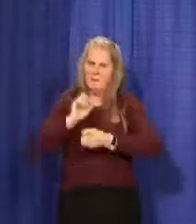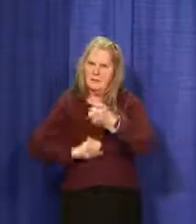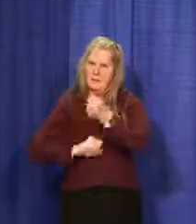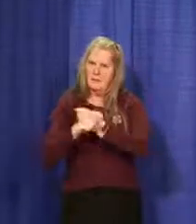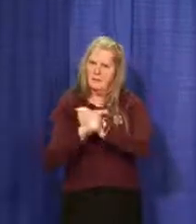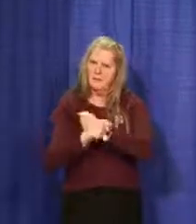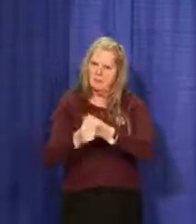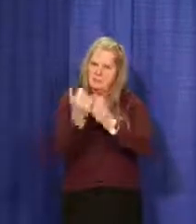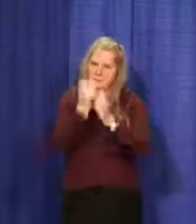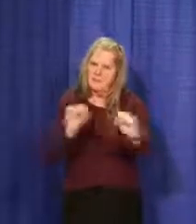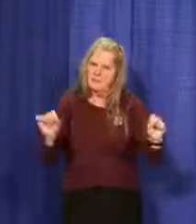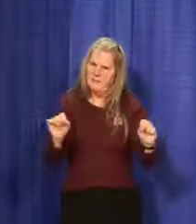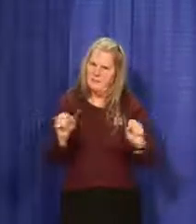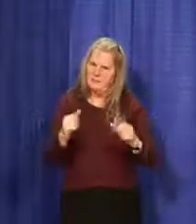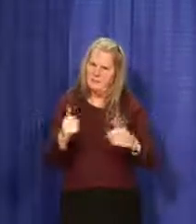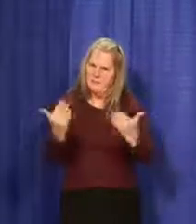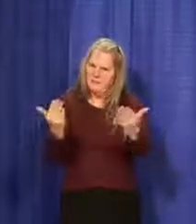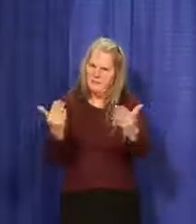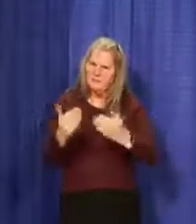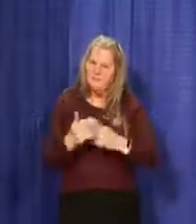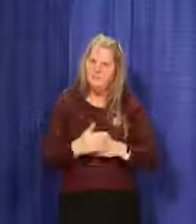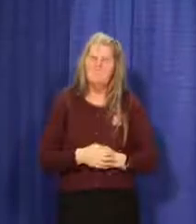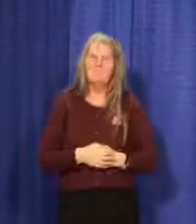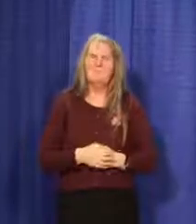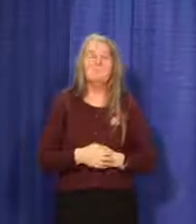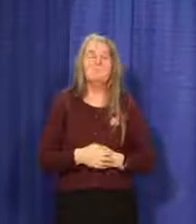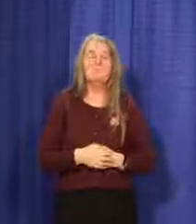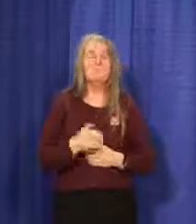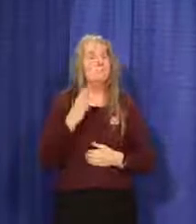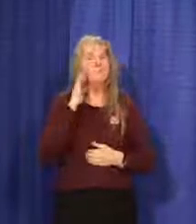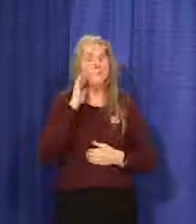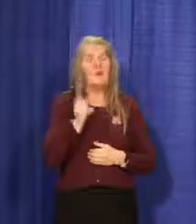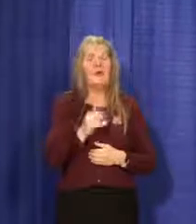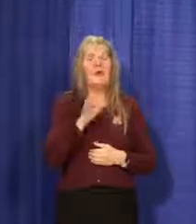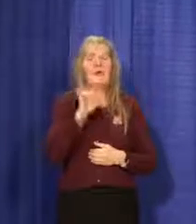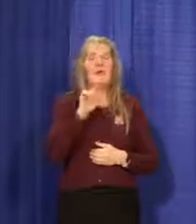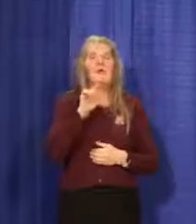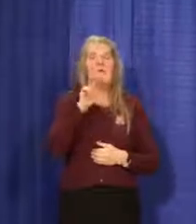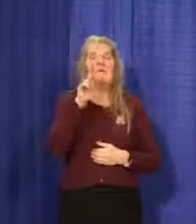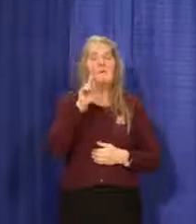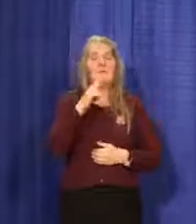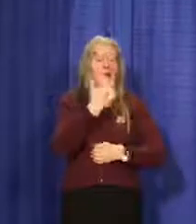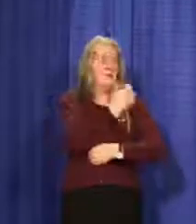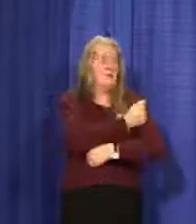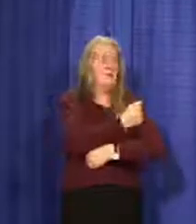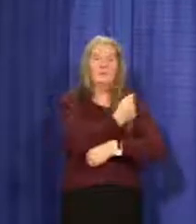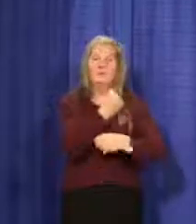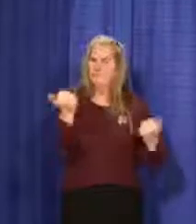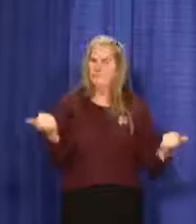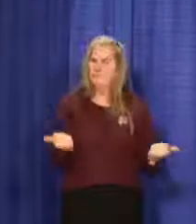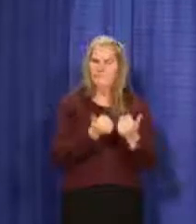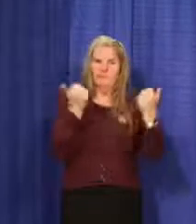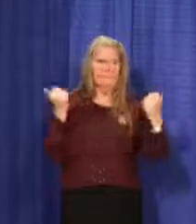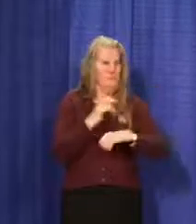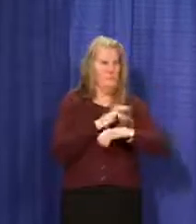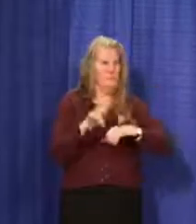As we approach flu season, I want to remind Yukoners that we have plenty of vaccine and there are plenty of opportunities to